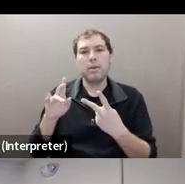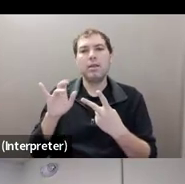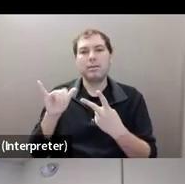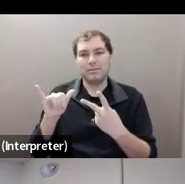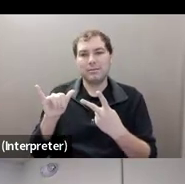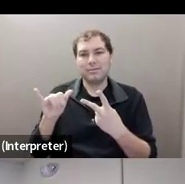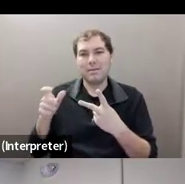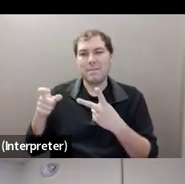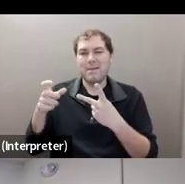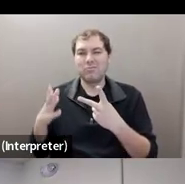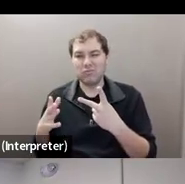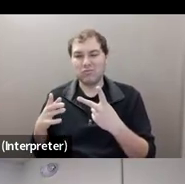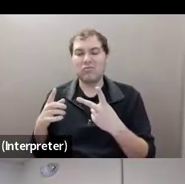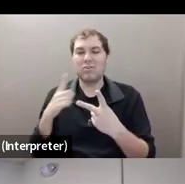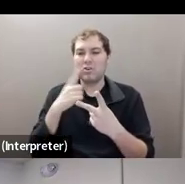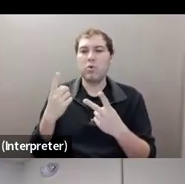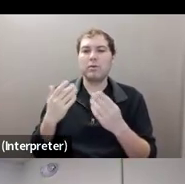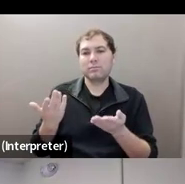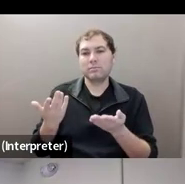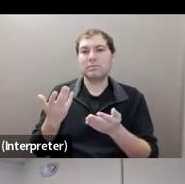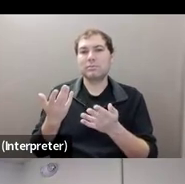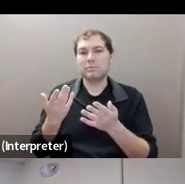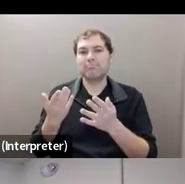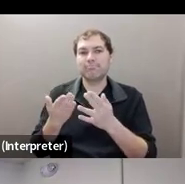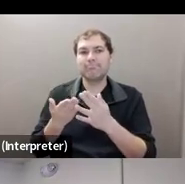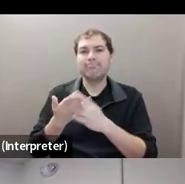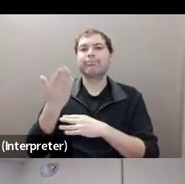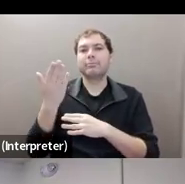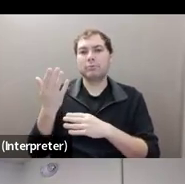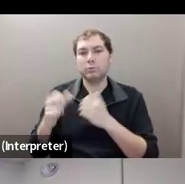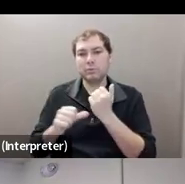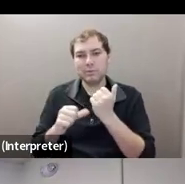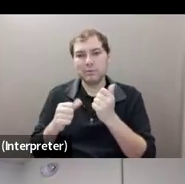Pam Davies: So it it finally finally did get through from self advocacy just to change.